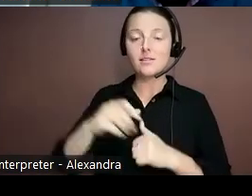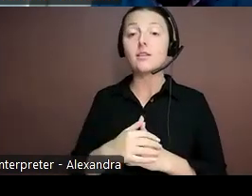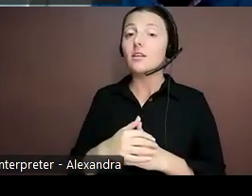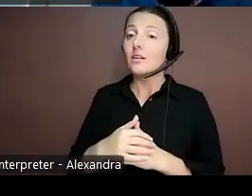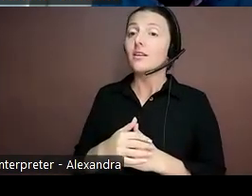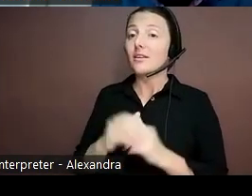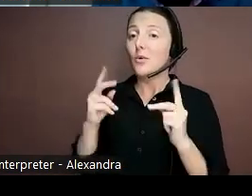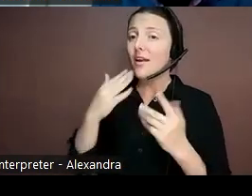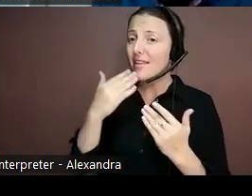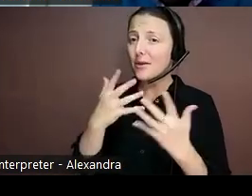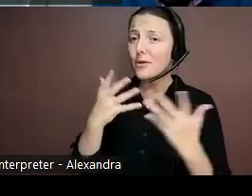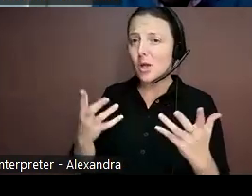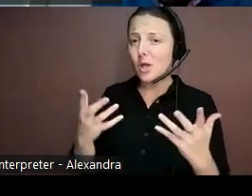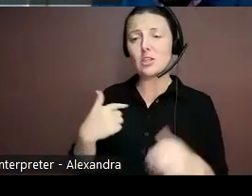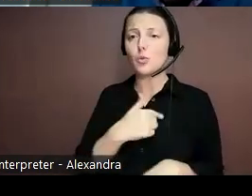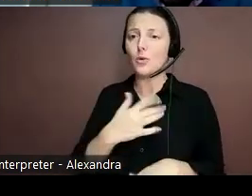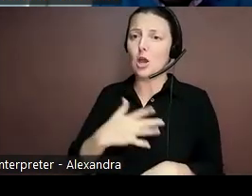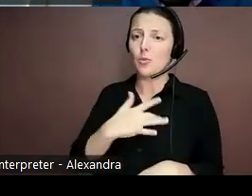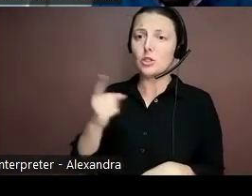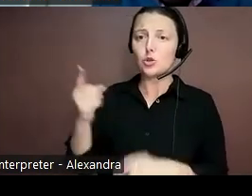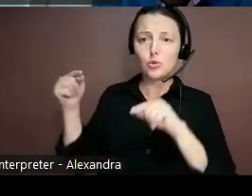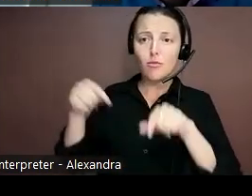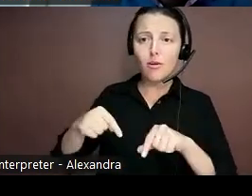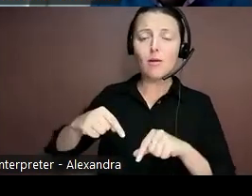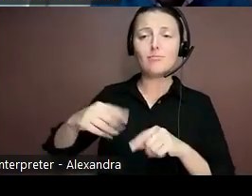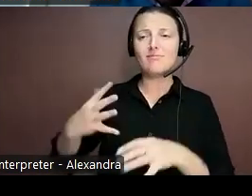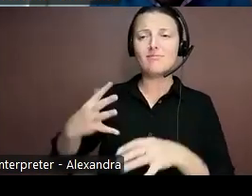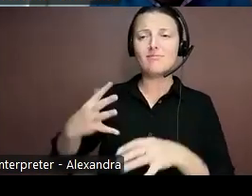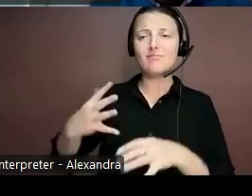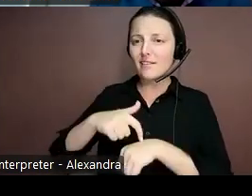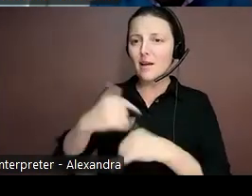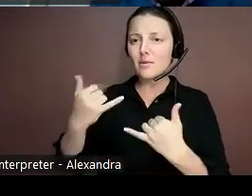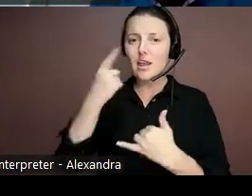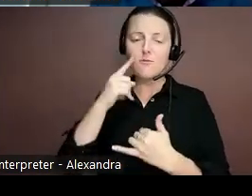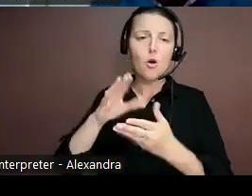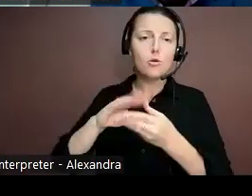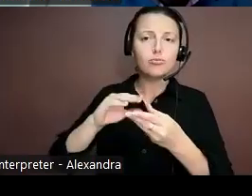you taking the time to to share your experience and hopefully we'll be in touch and continue to